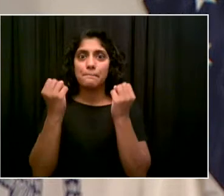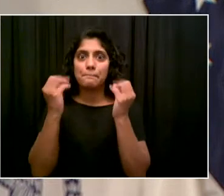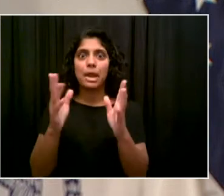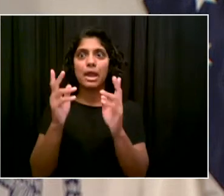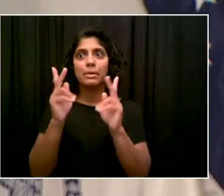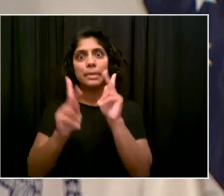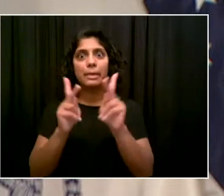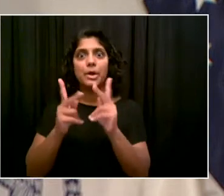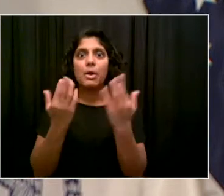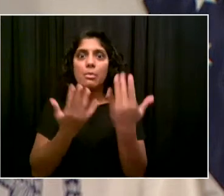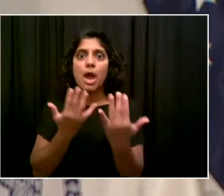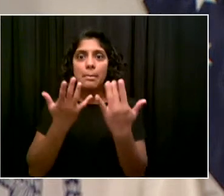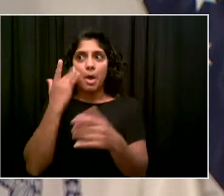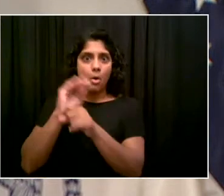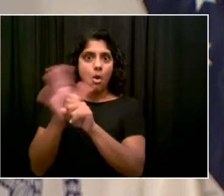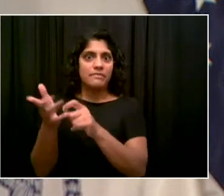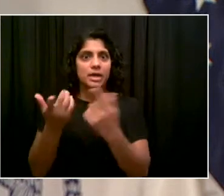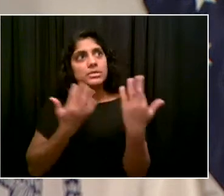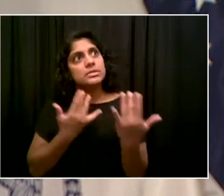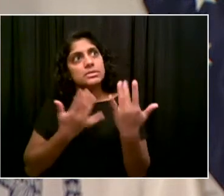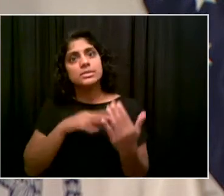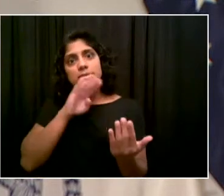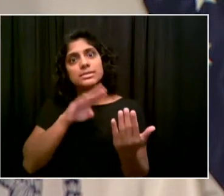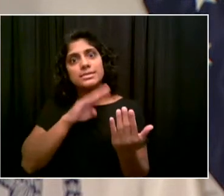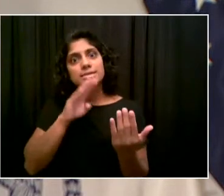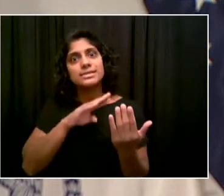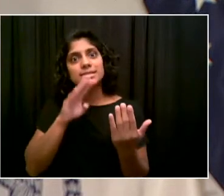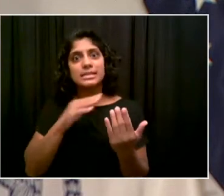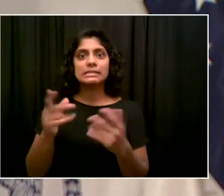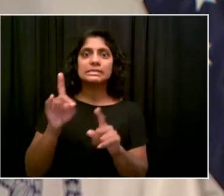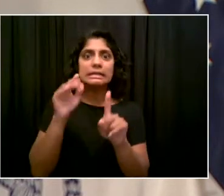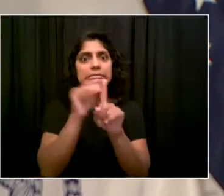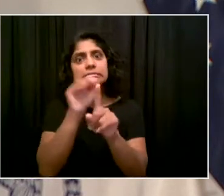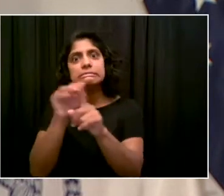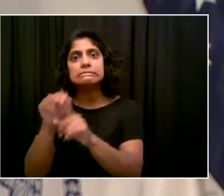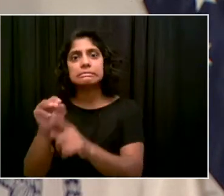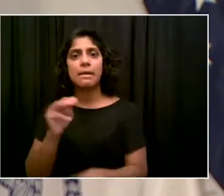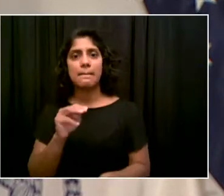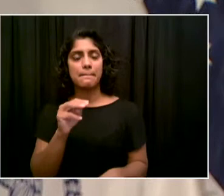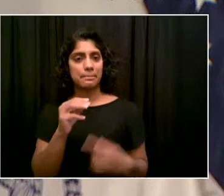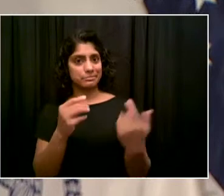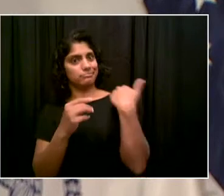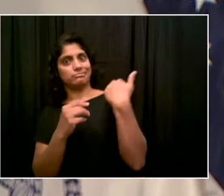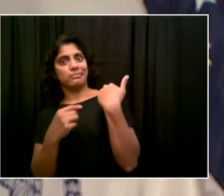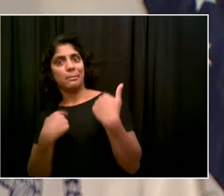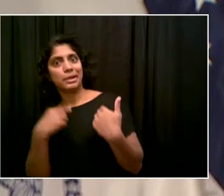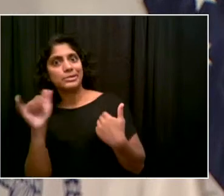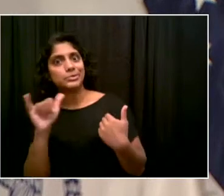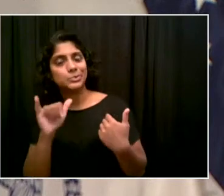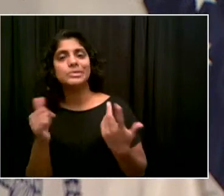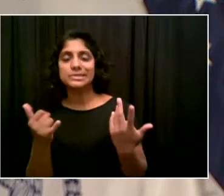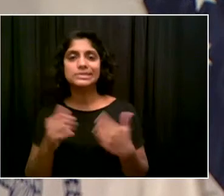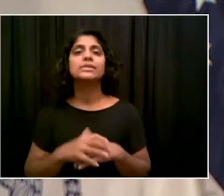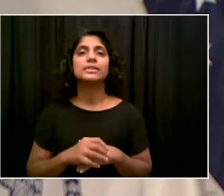AND HAVING THE MARRIAGE BUREAU BACK. A LOT OF FOLKS ARE WAITING FOR THIS MOMENT. I CAN'T TELL YOU